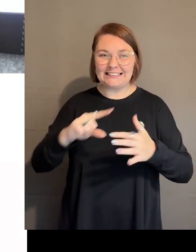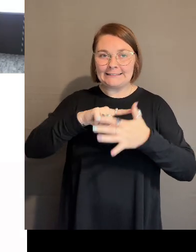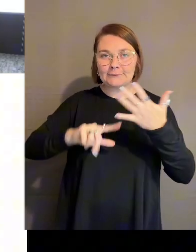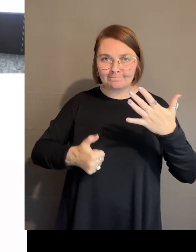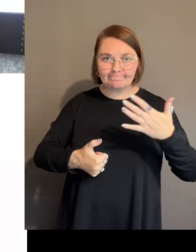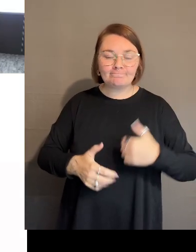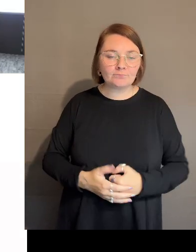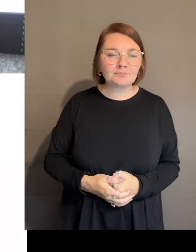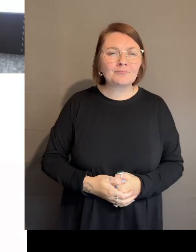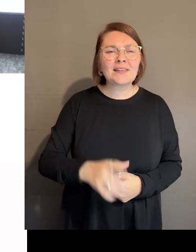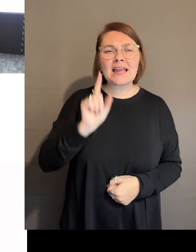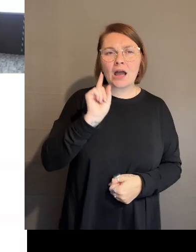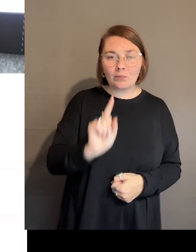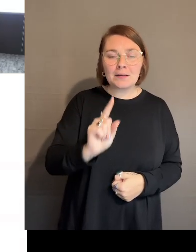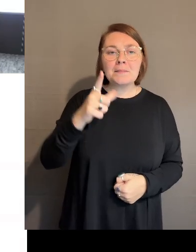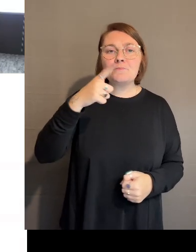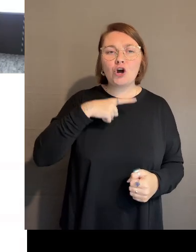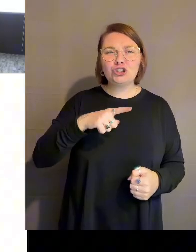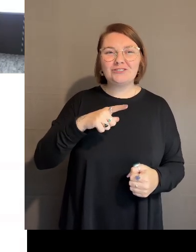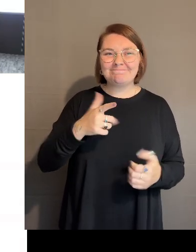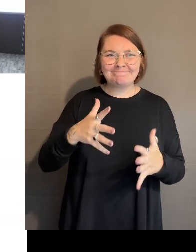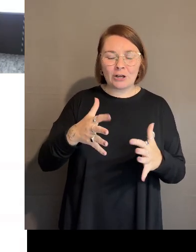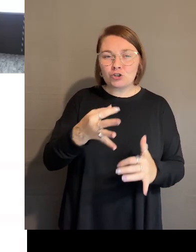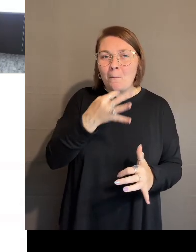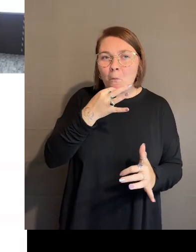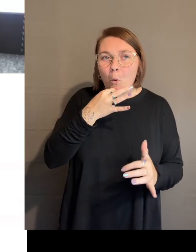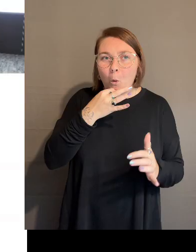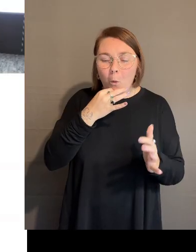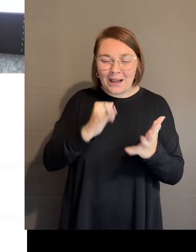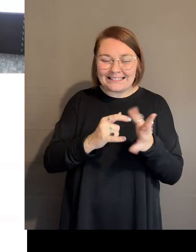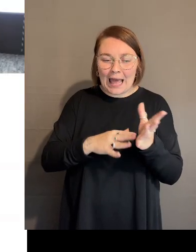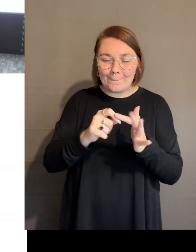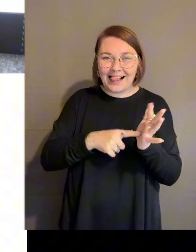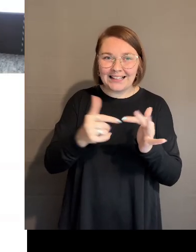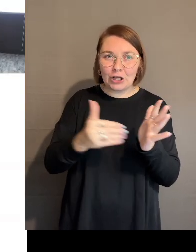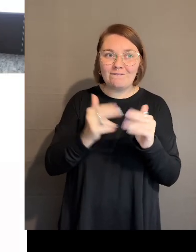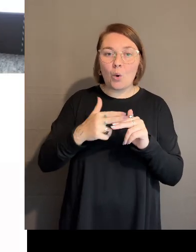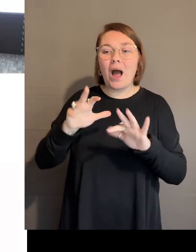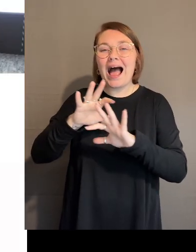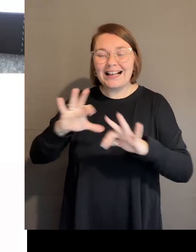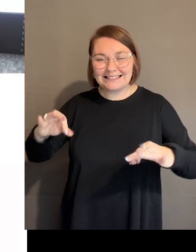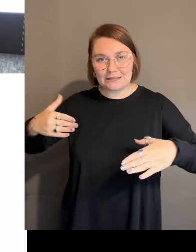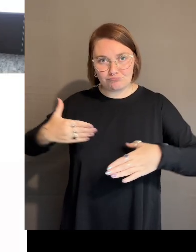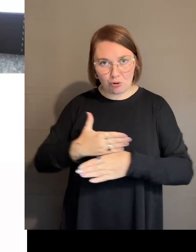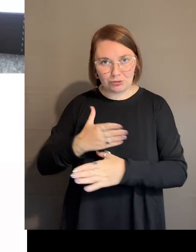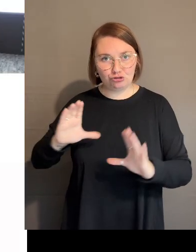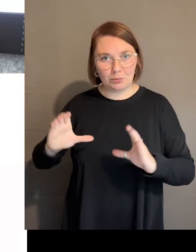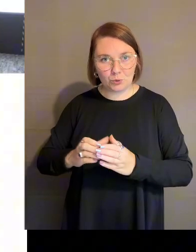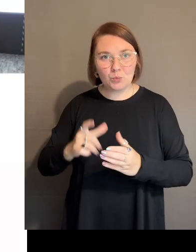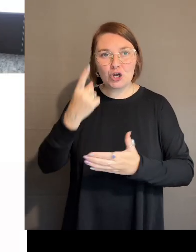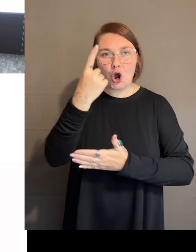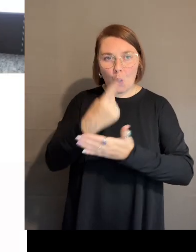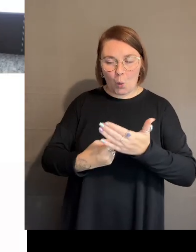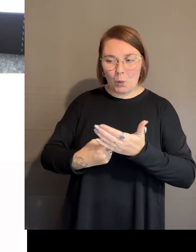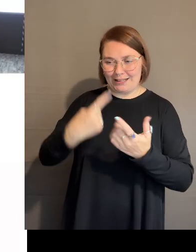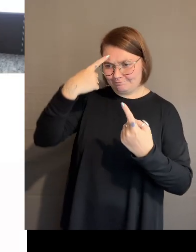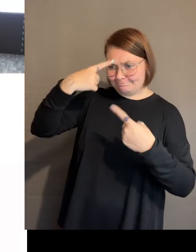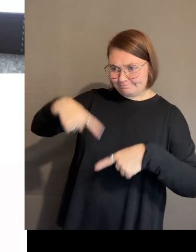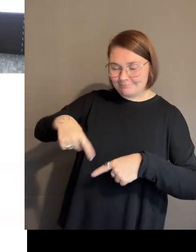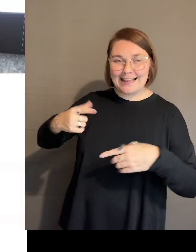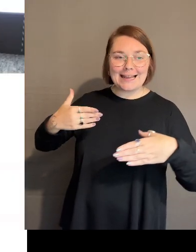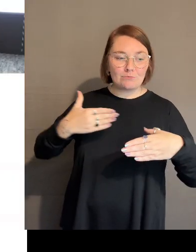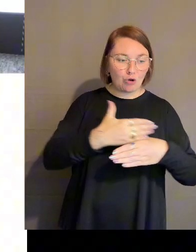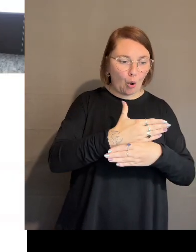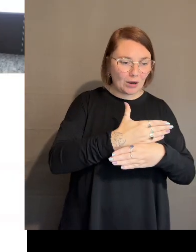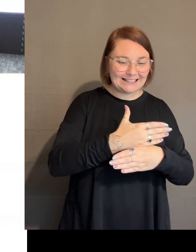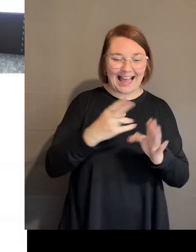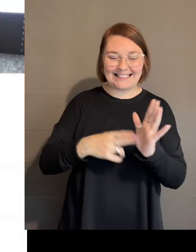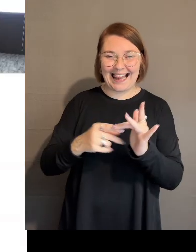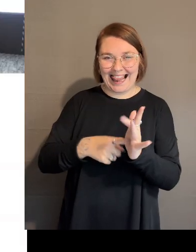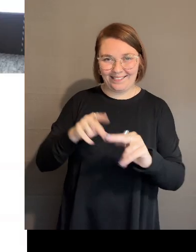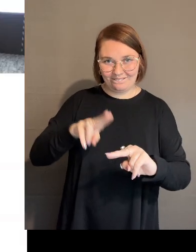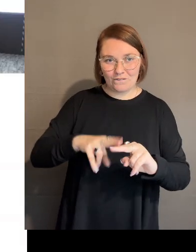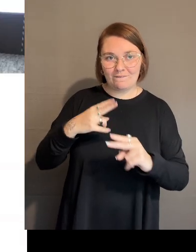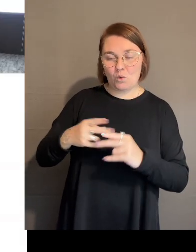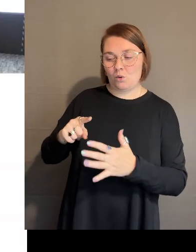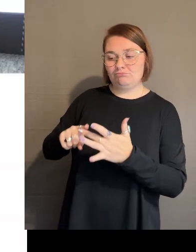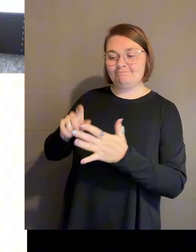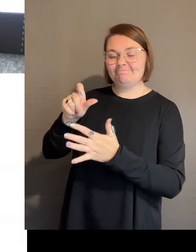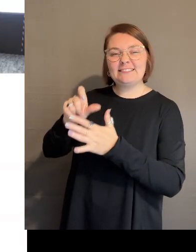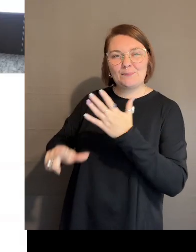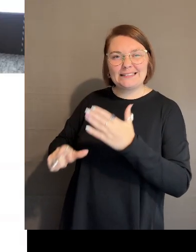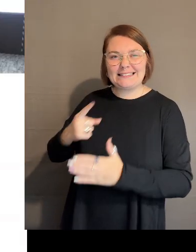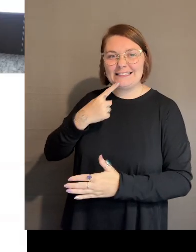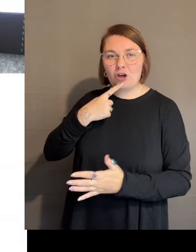However, due to the relatively small sample size for the unemployed group, we only disaggregate the employed and new outcome for this disability type analysis.